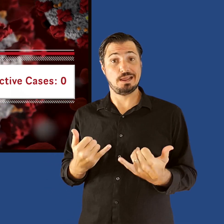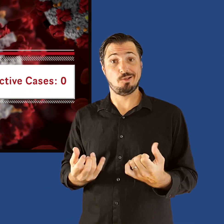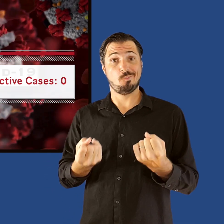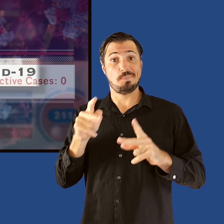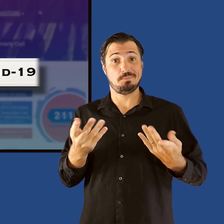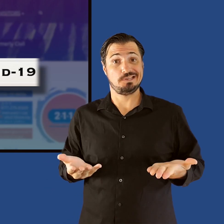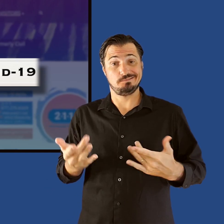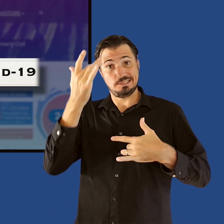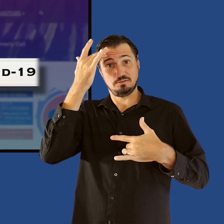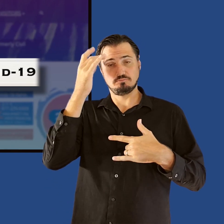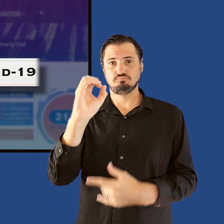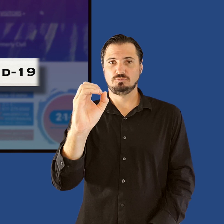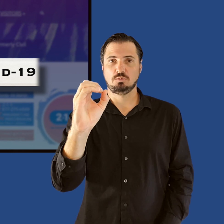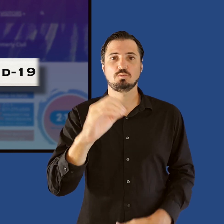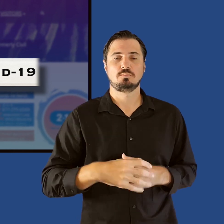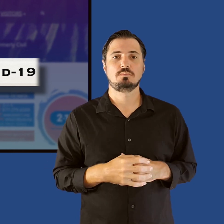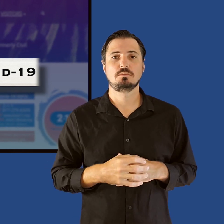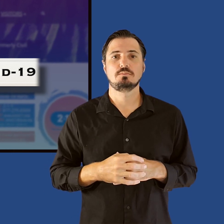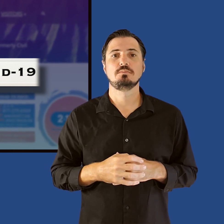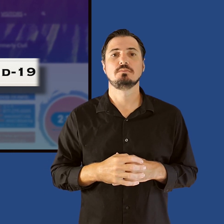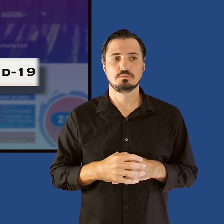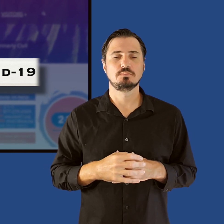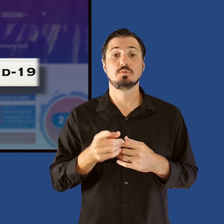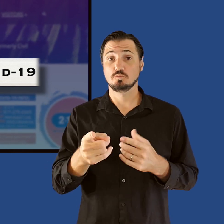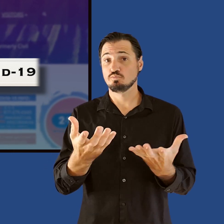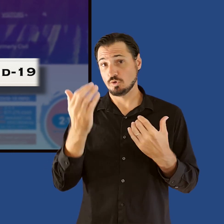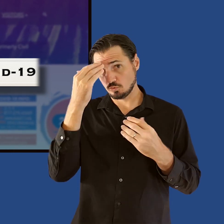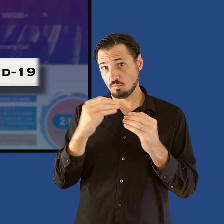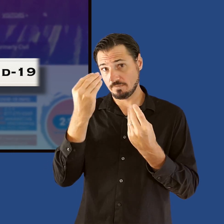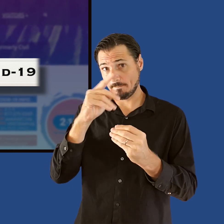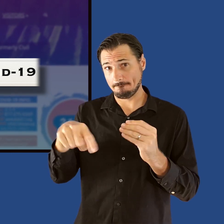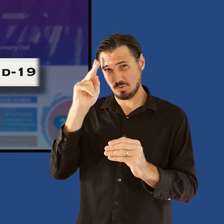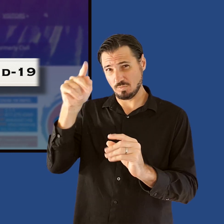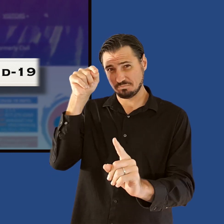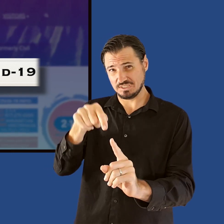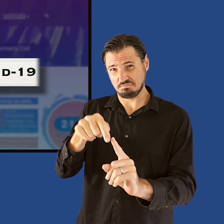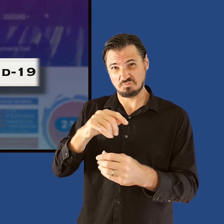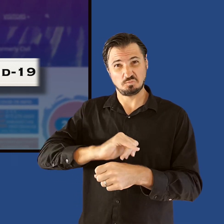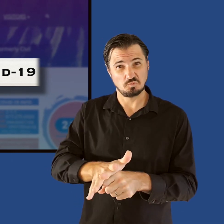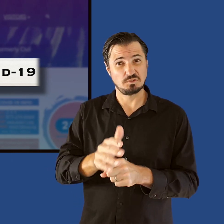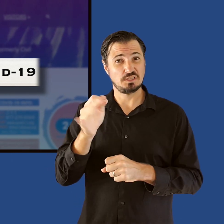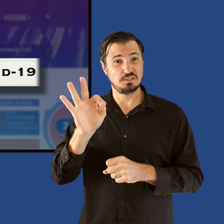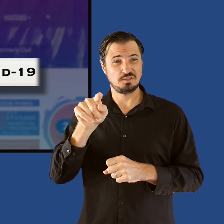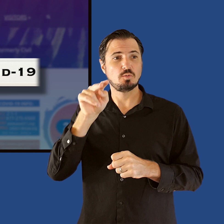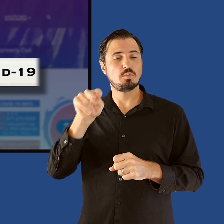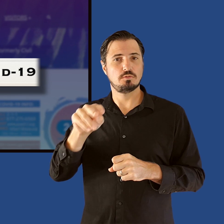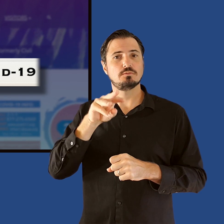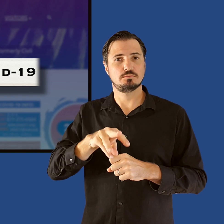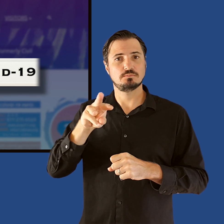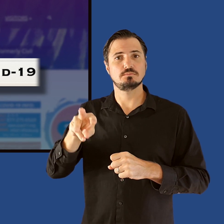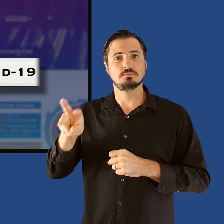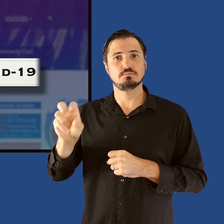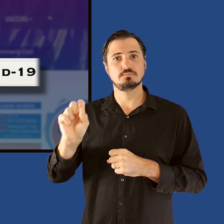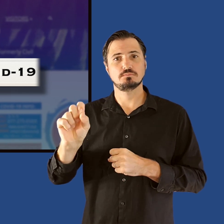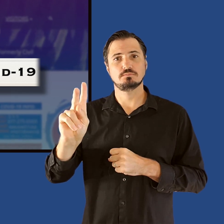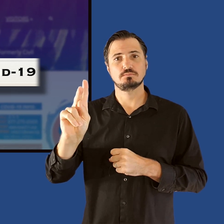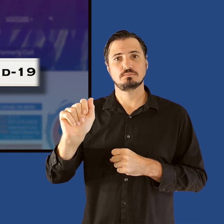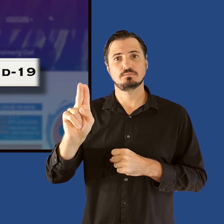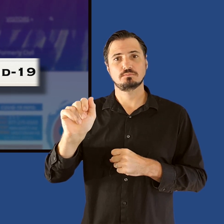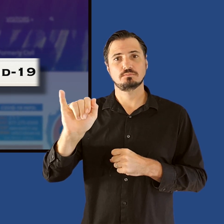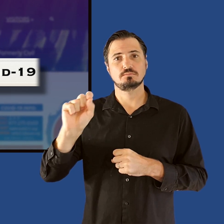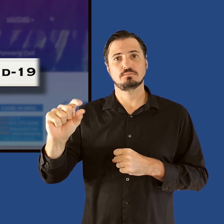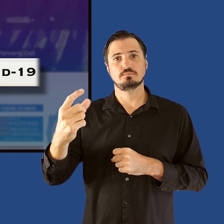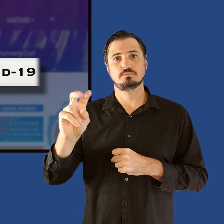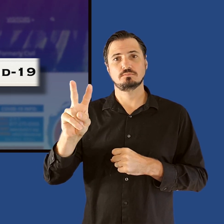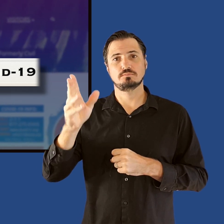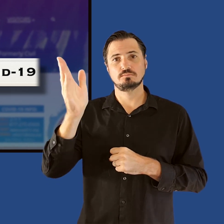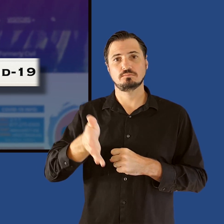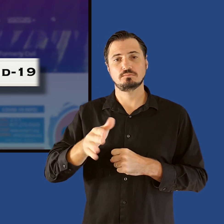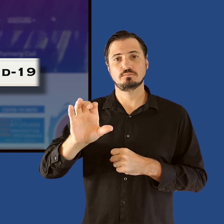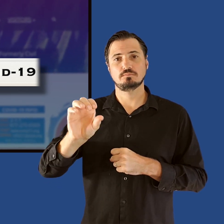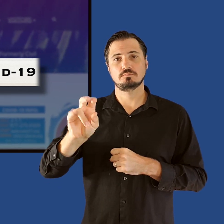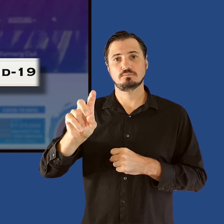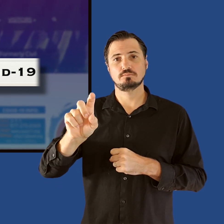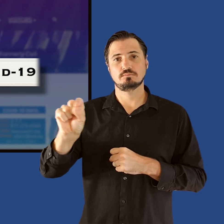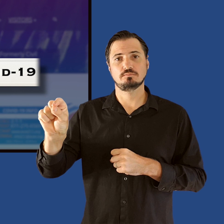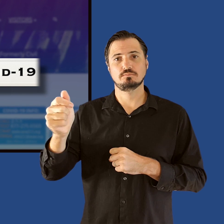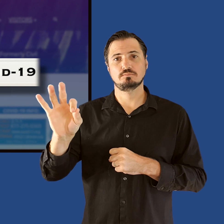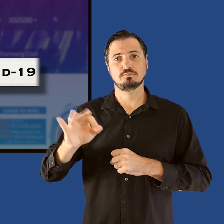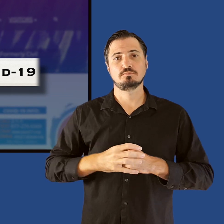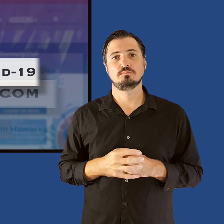Kaua‘i’s tally of cases and other information on COVID-19 can be found on the Kaua‘i Emergency Management Agency or KEMA site at www.kauai.gov/COVID-19.